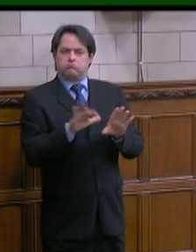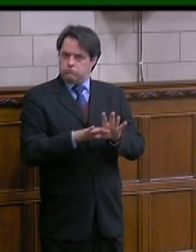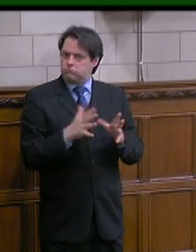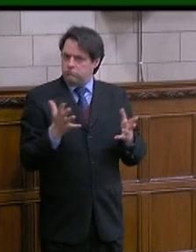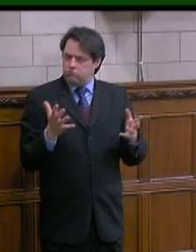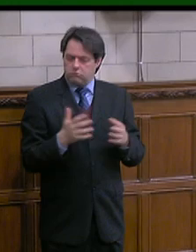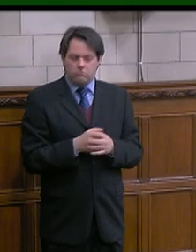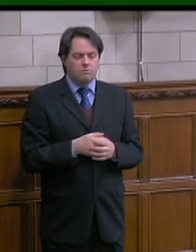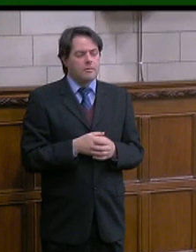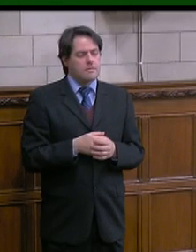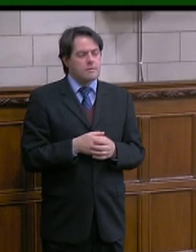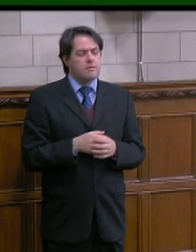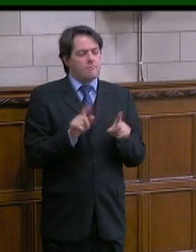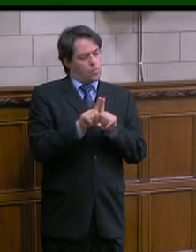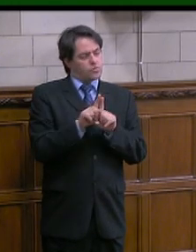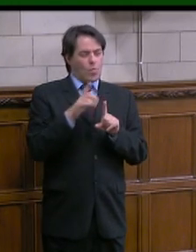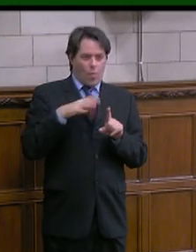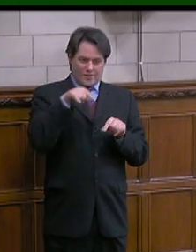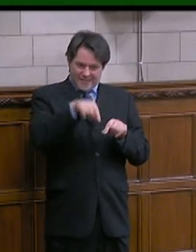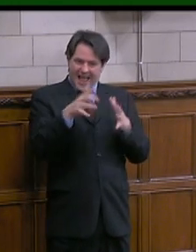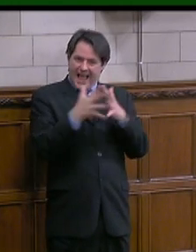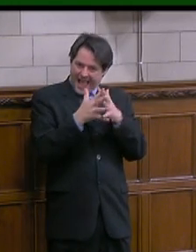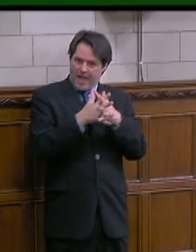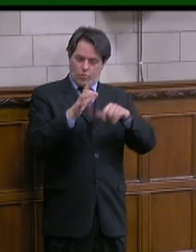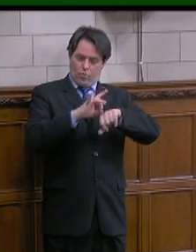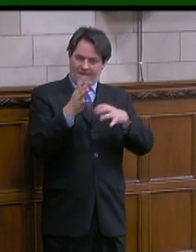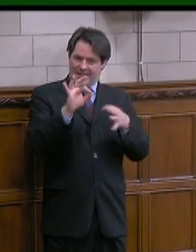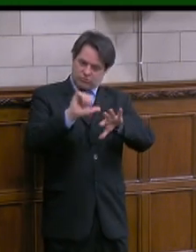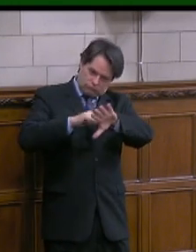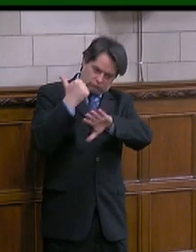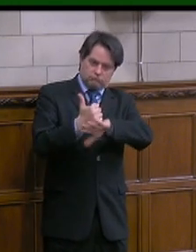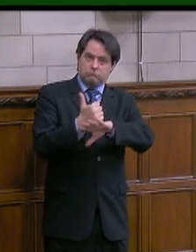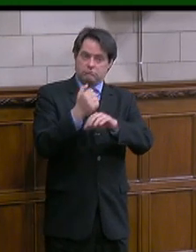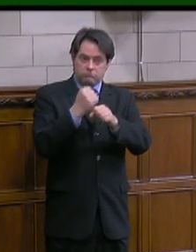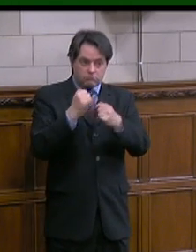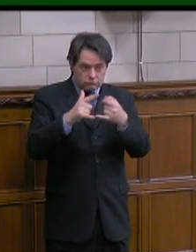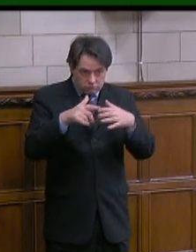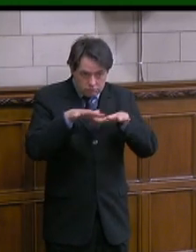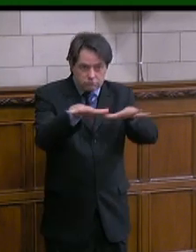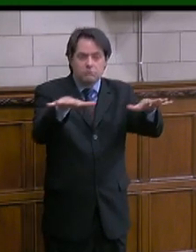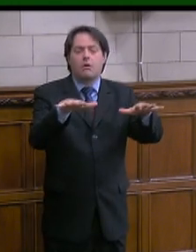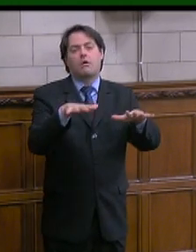Thirdly, on qualifications, the Department must now get its skates on and bring about